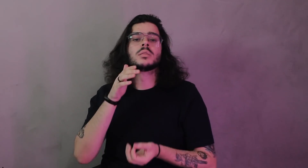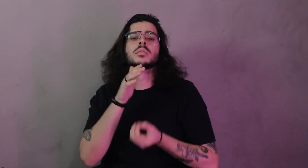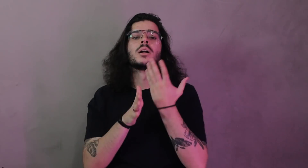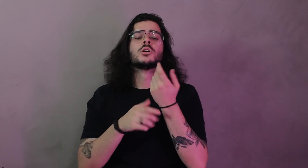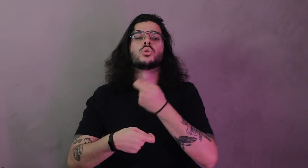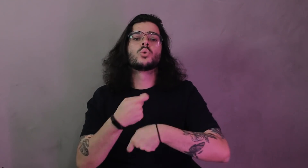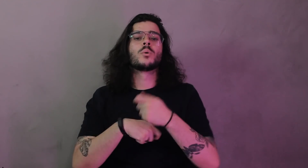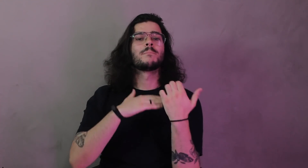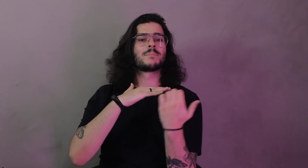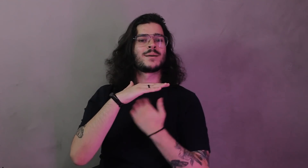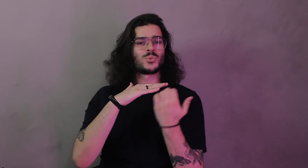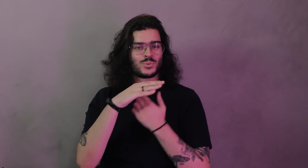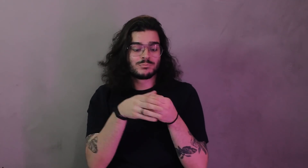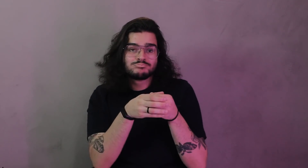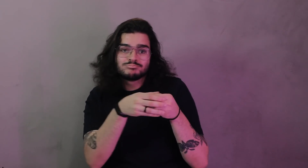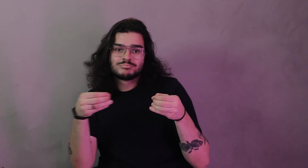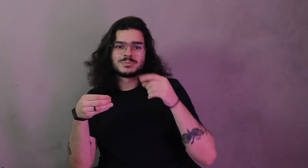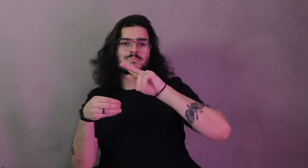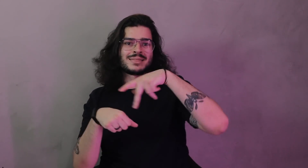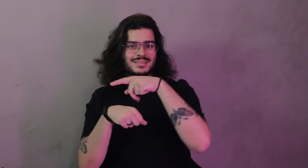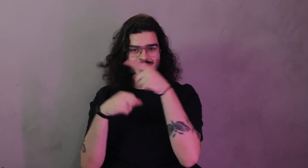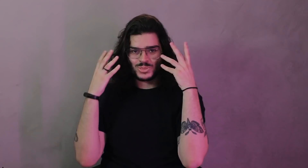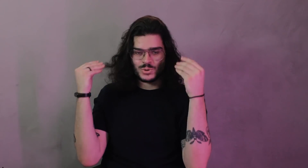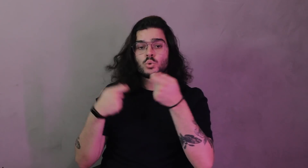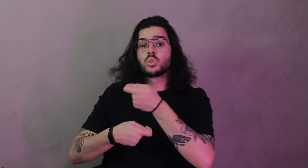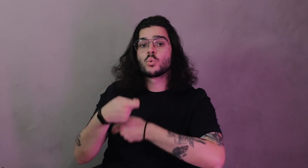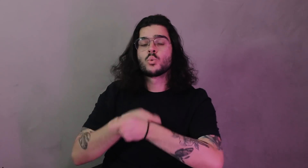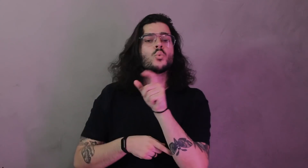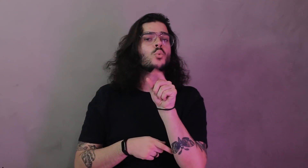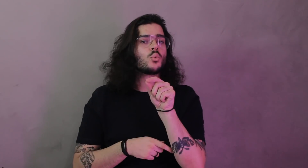and manage a branch of a company,